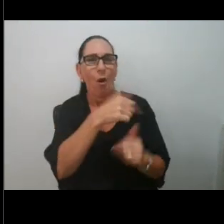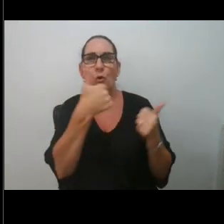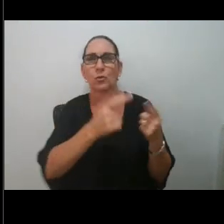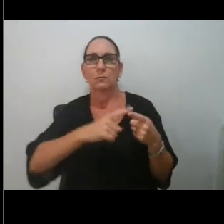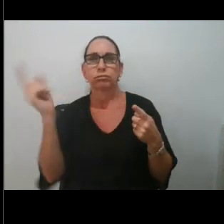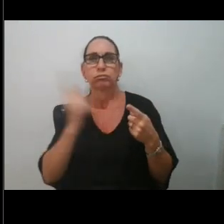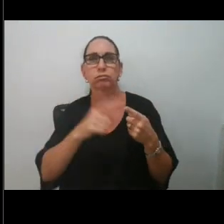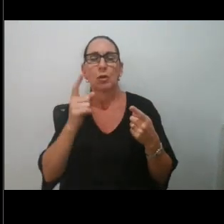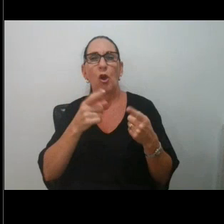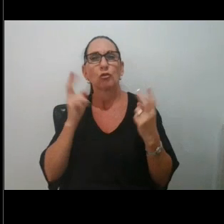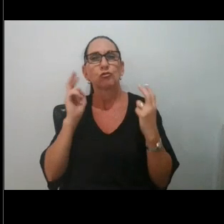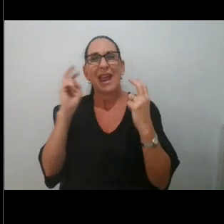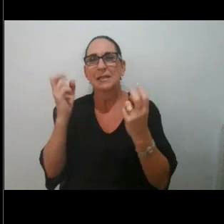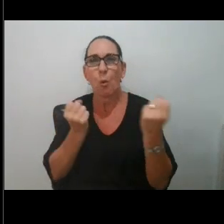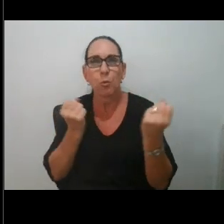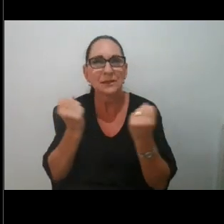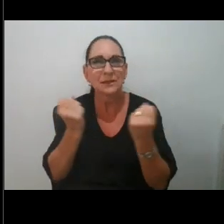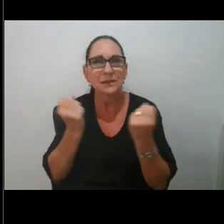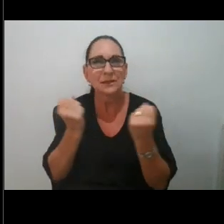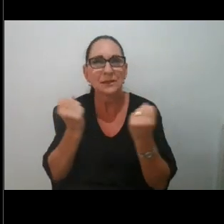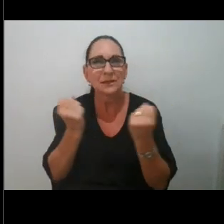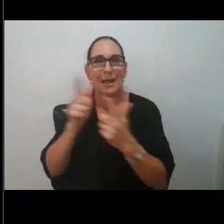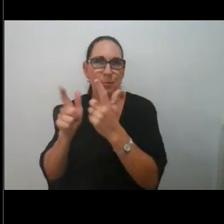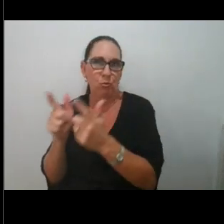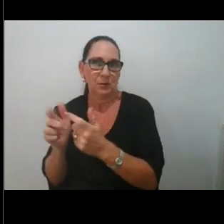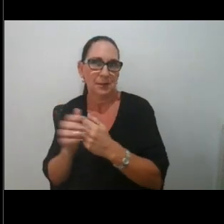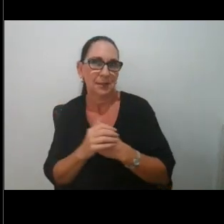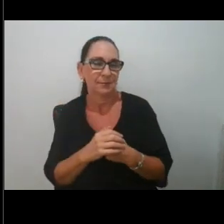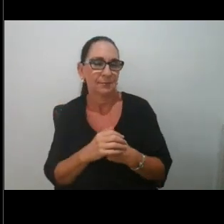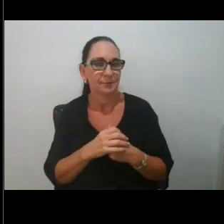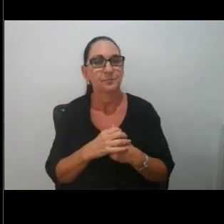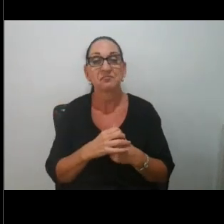Brisbane you can see on the screen there just the other criteria I've already mentioned about being